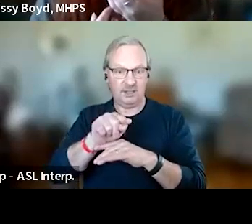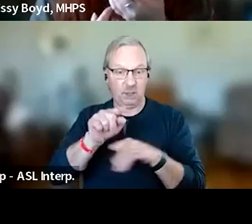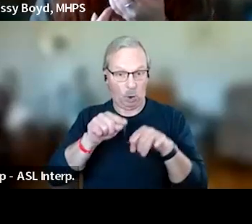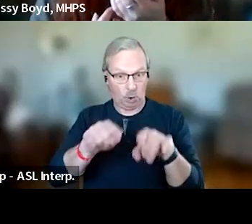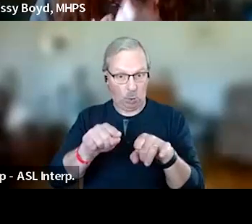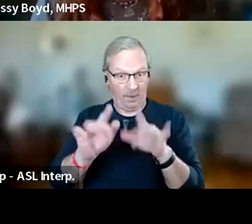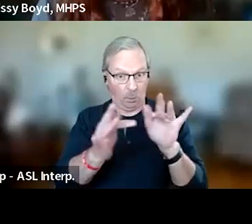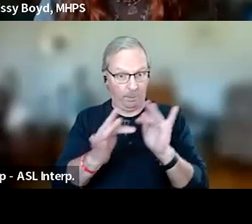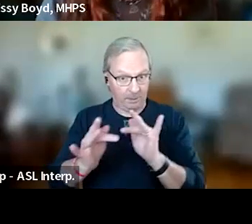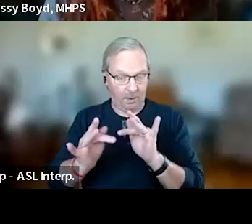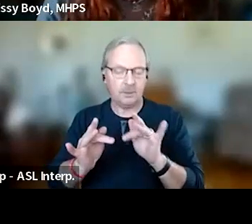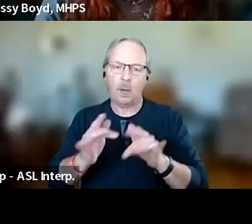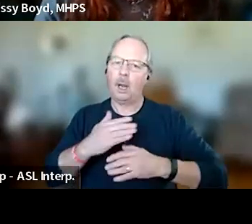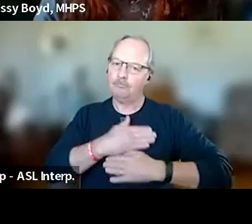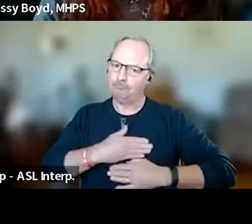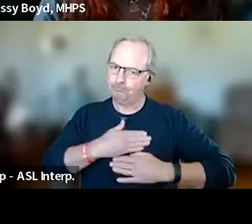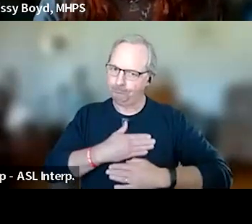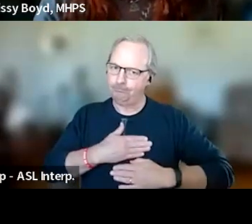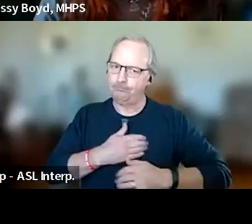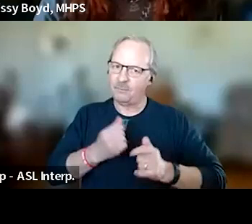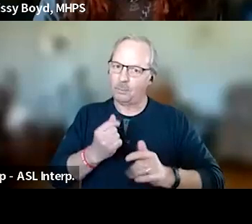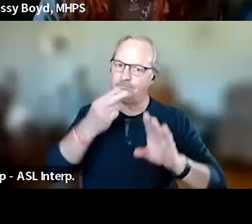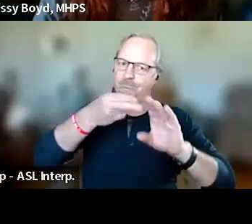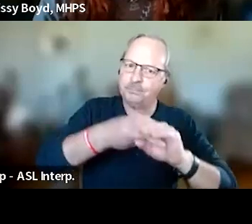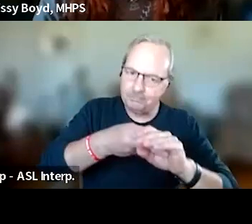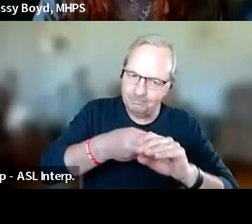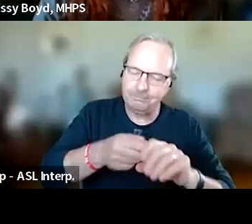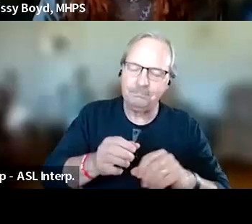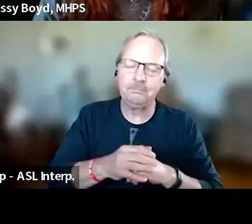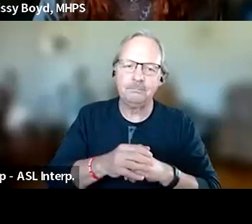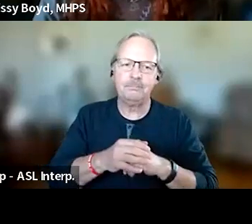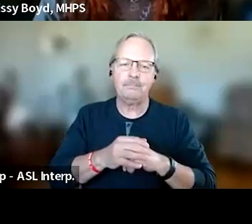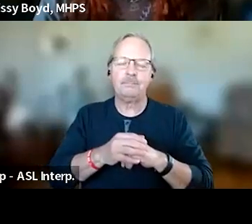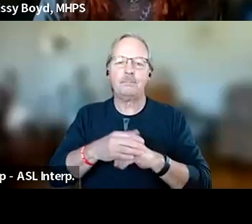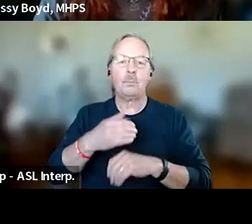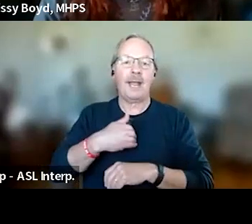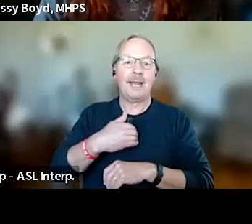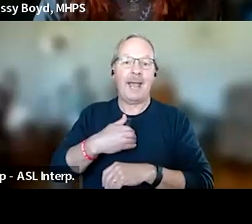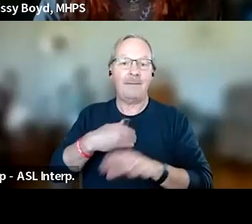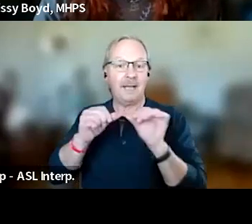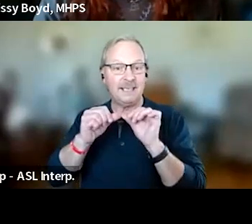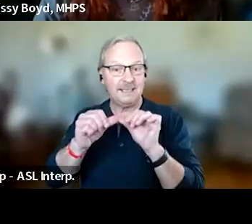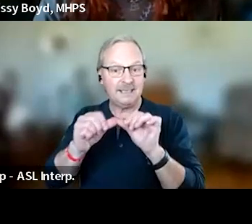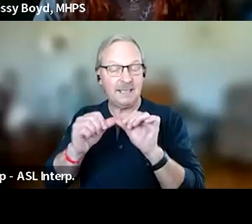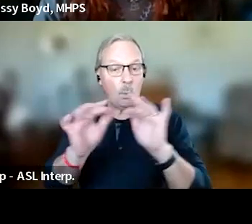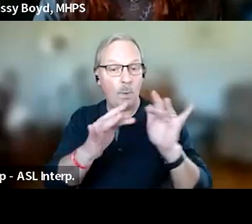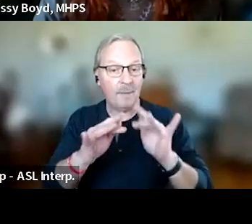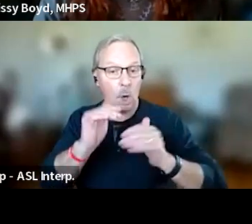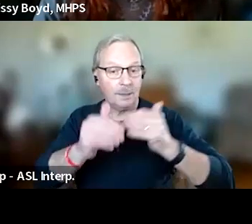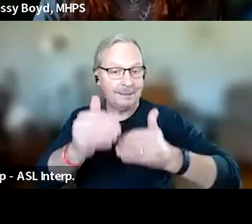so I appreciate everybody's participation. We are gonna have a continuing webinar series about psychotic disorders.